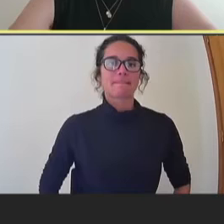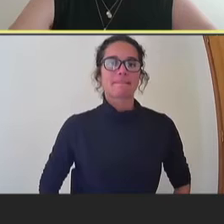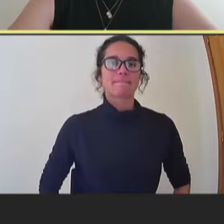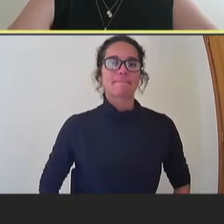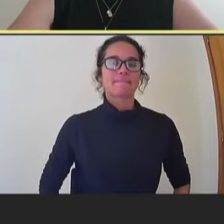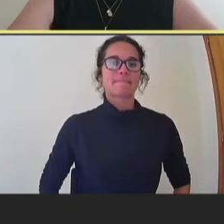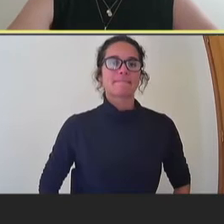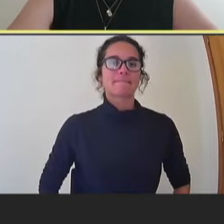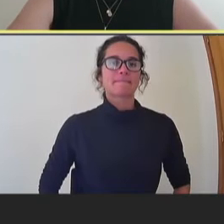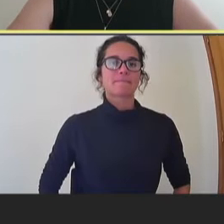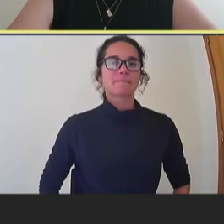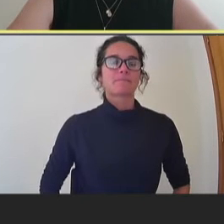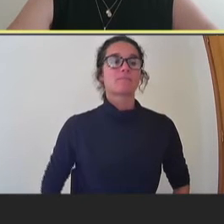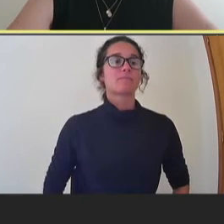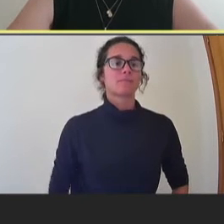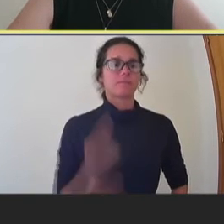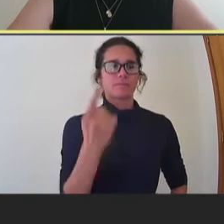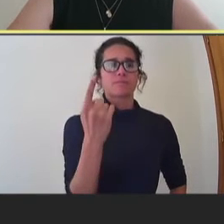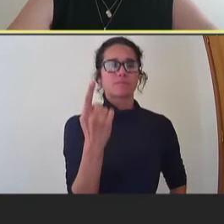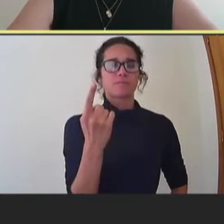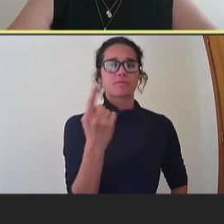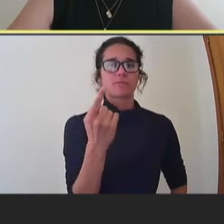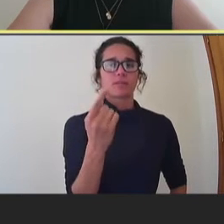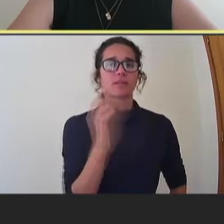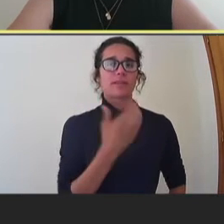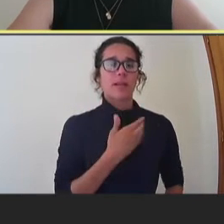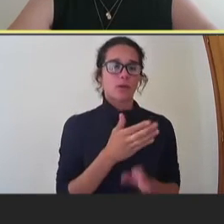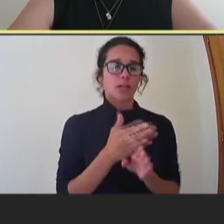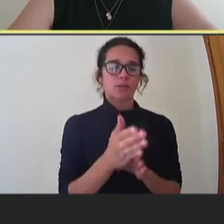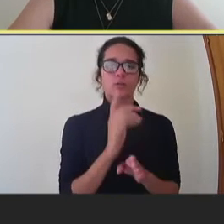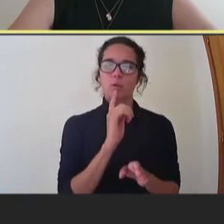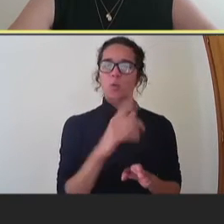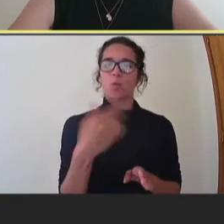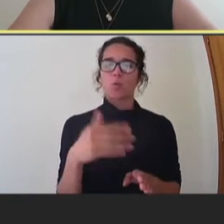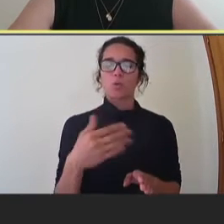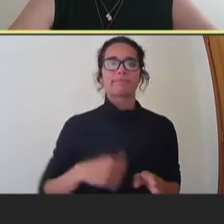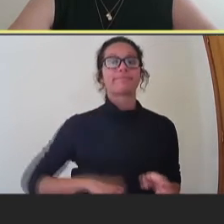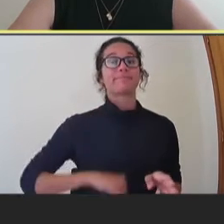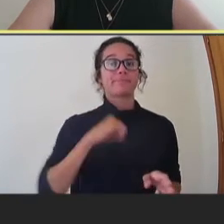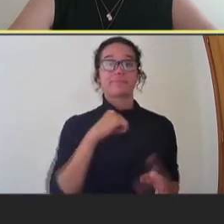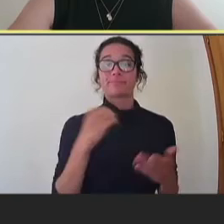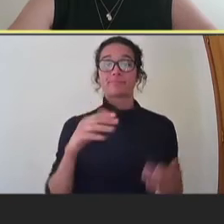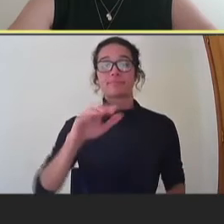One of the areas that we are really proud of at CSL Seqirus is our partnership with